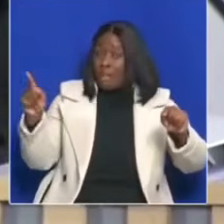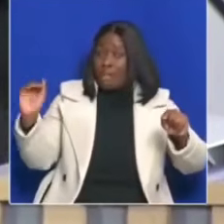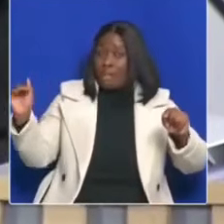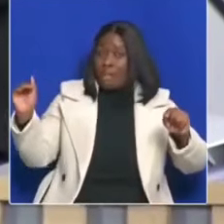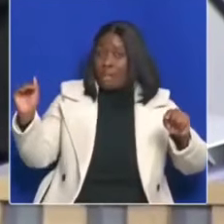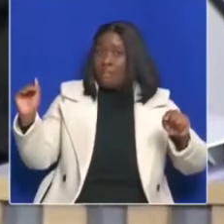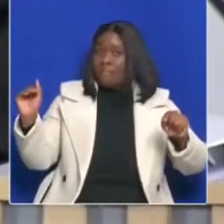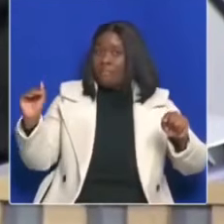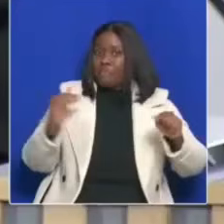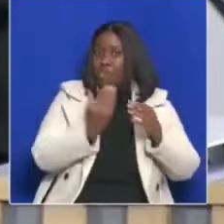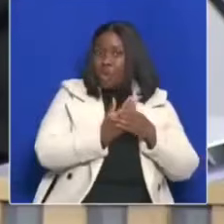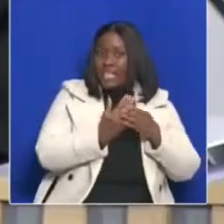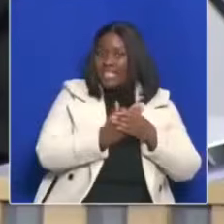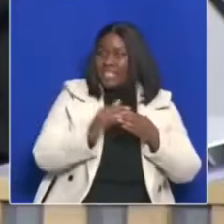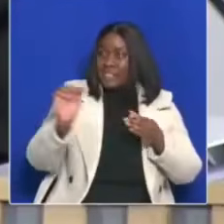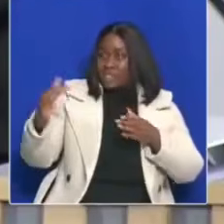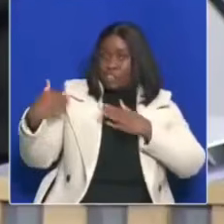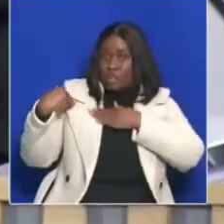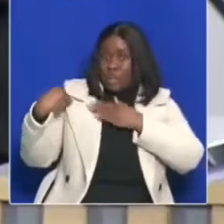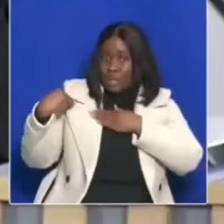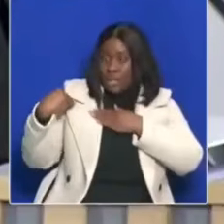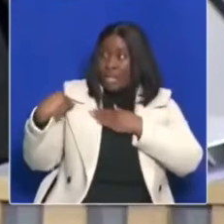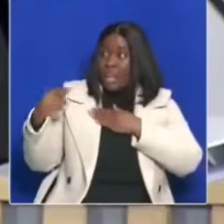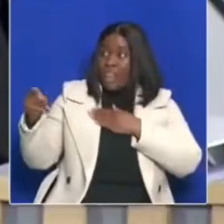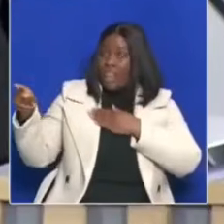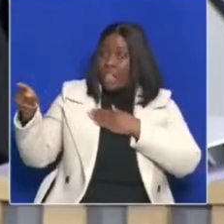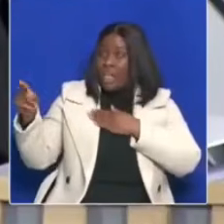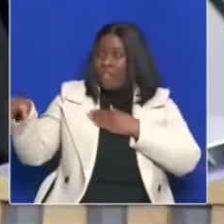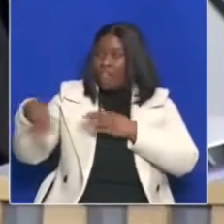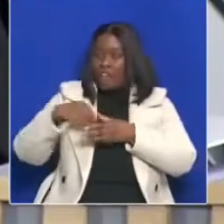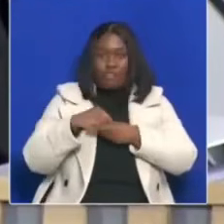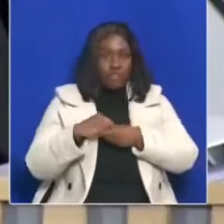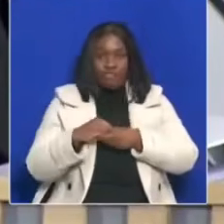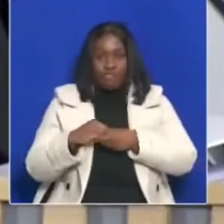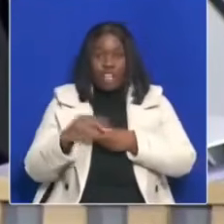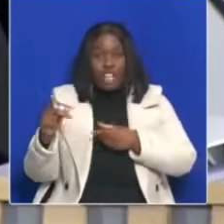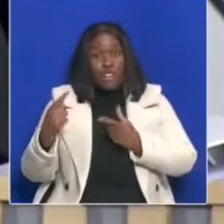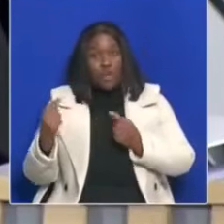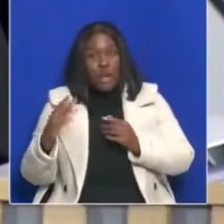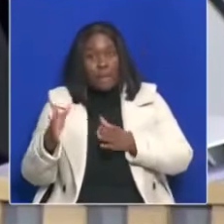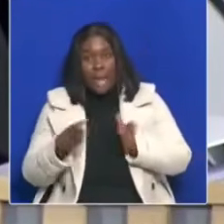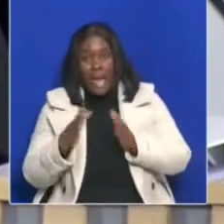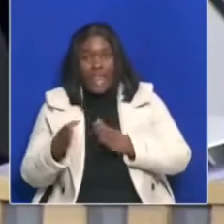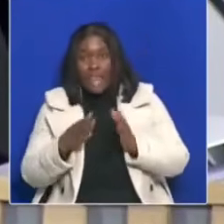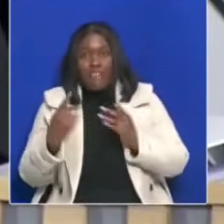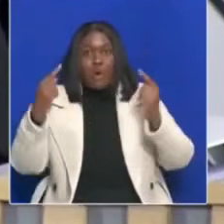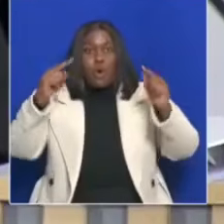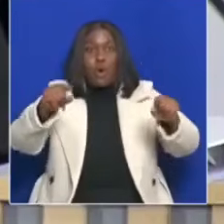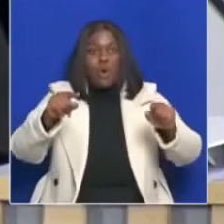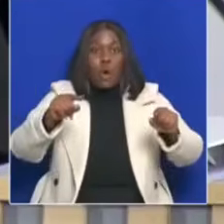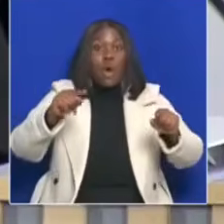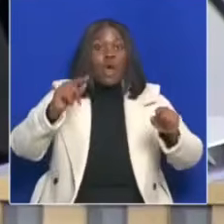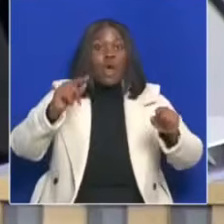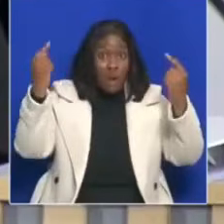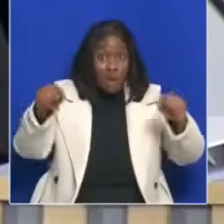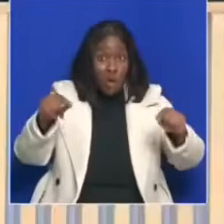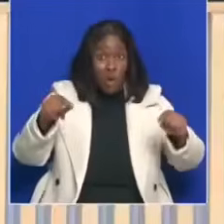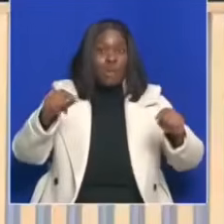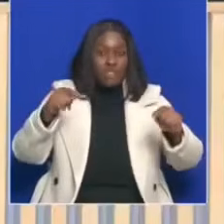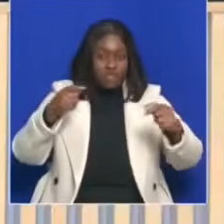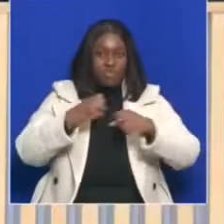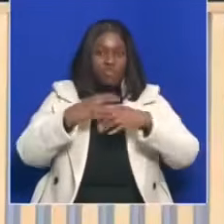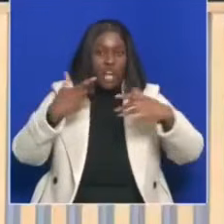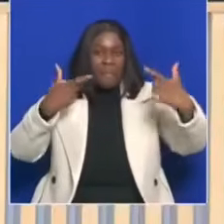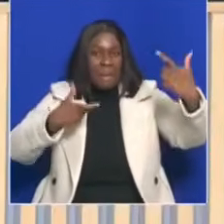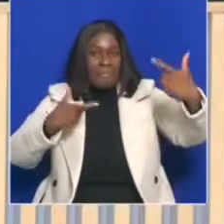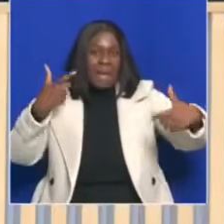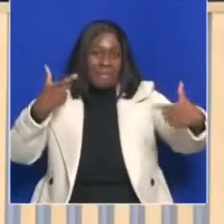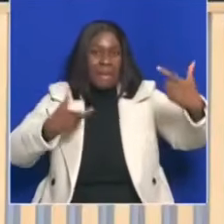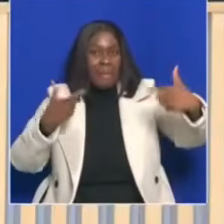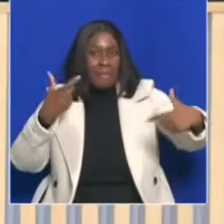they plan an operation and they go and then the shooting takes place. Can I can I just understand